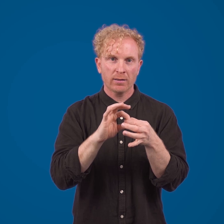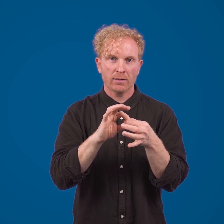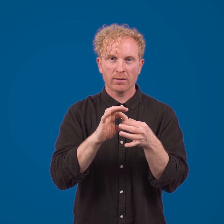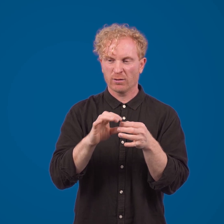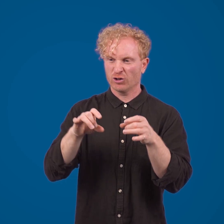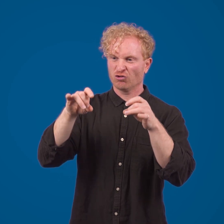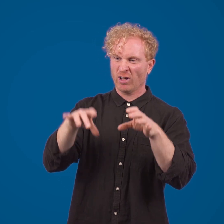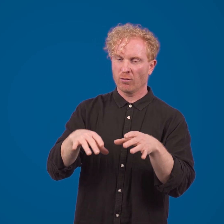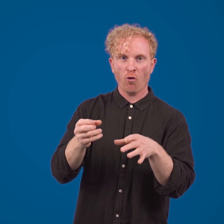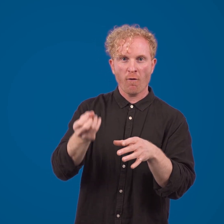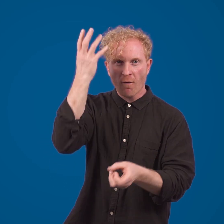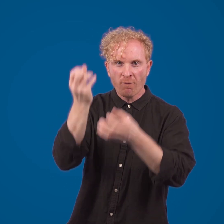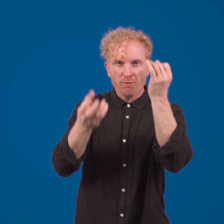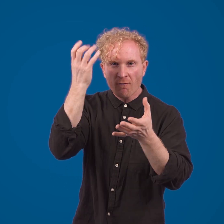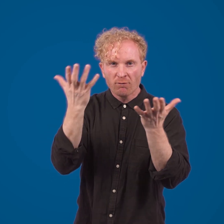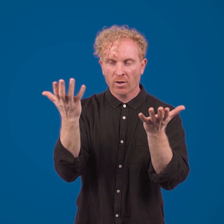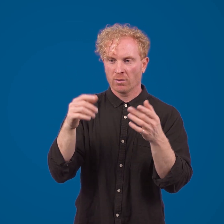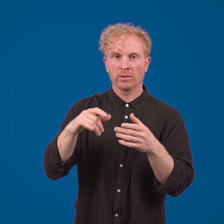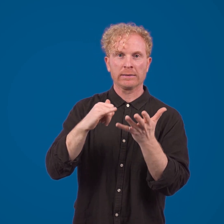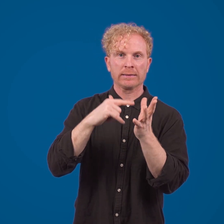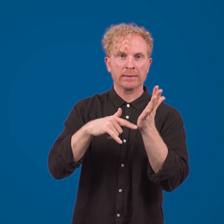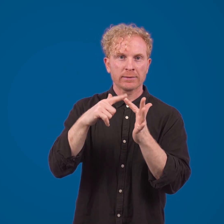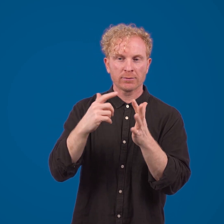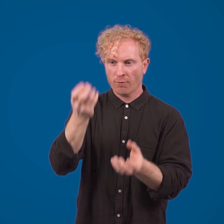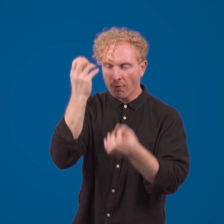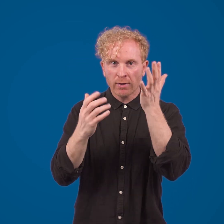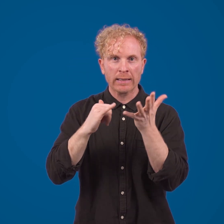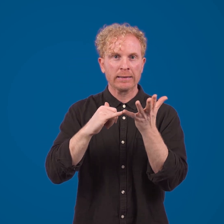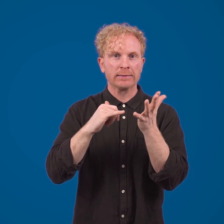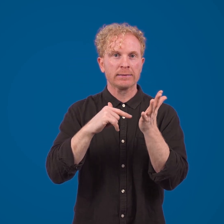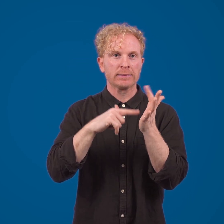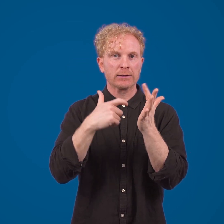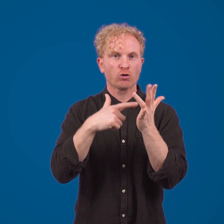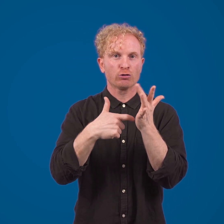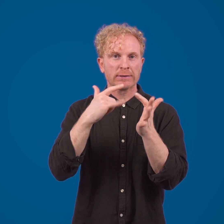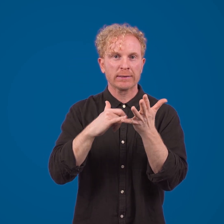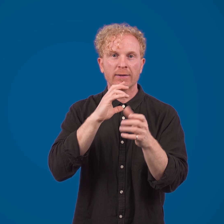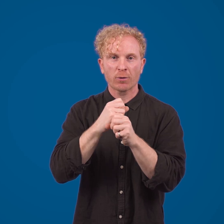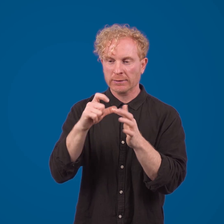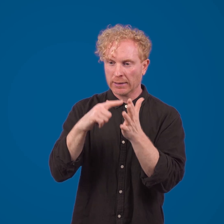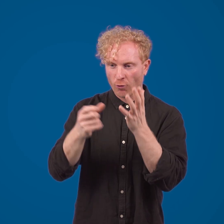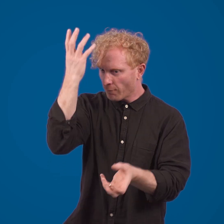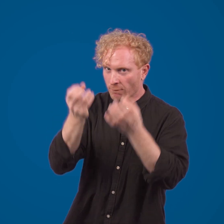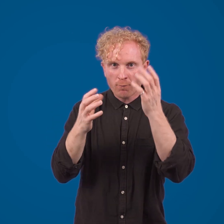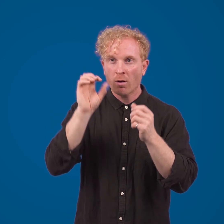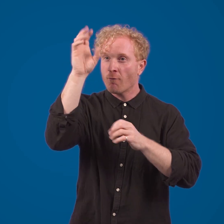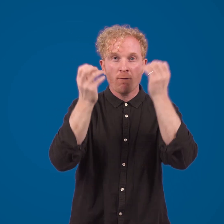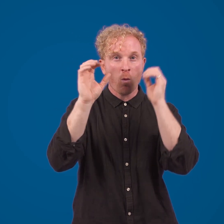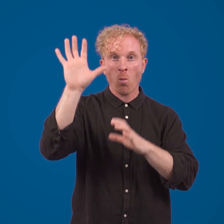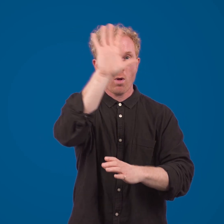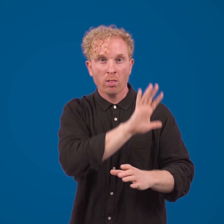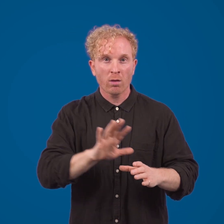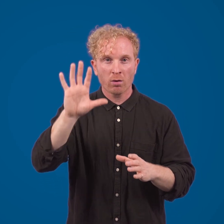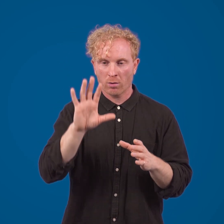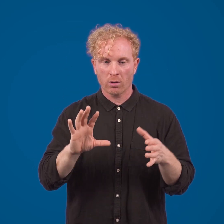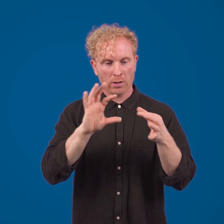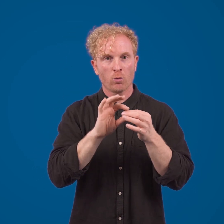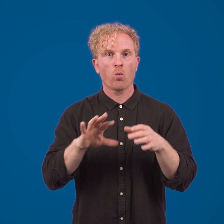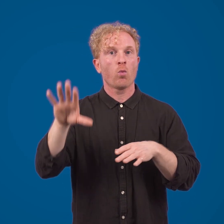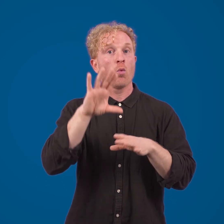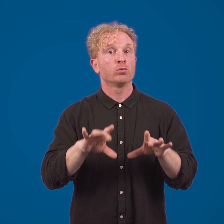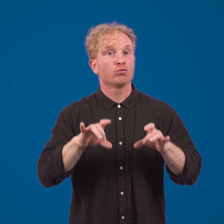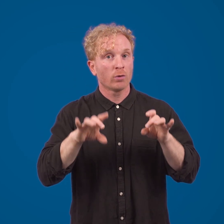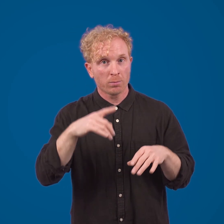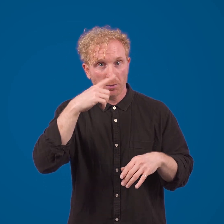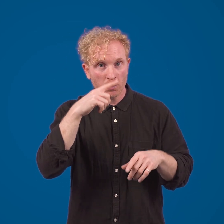de-identified Australian, state and territory government data on all Australians.